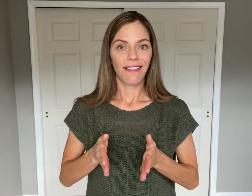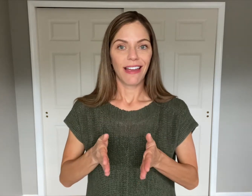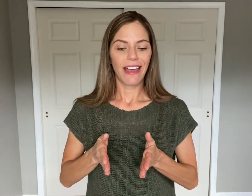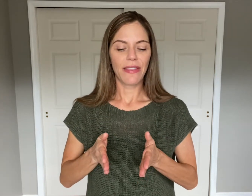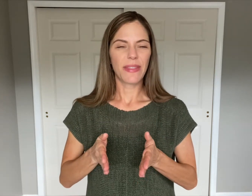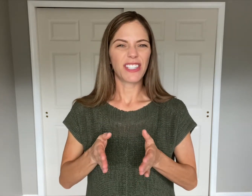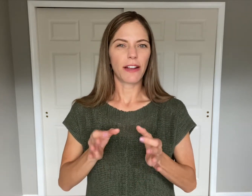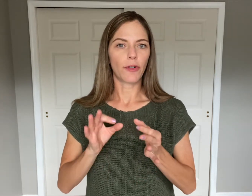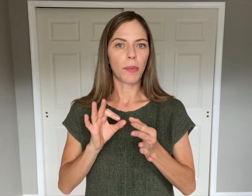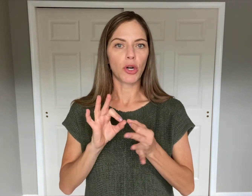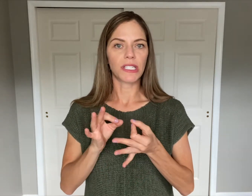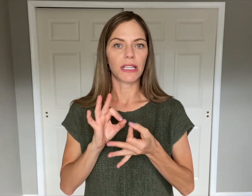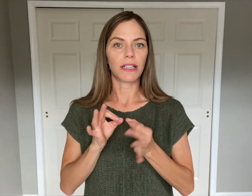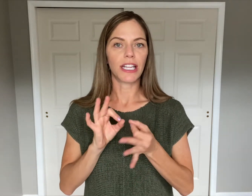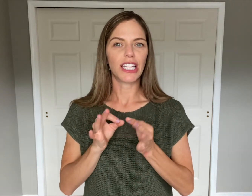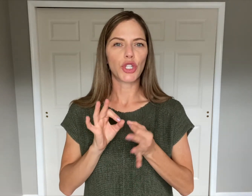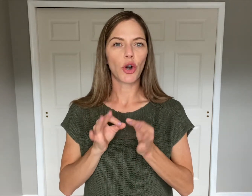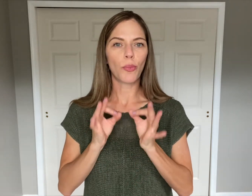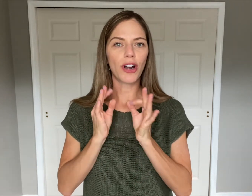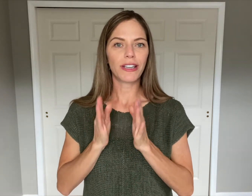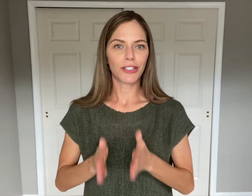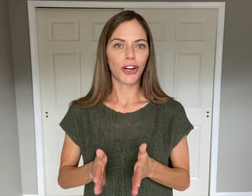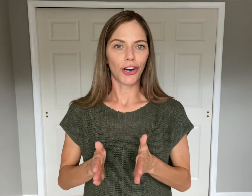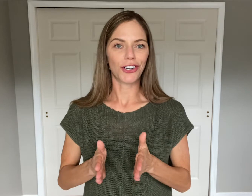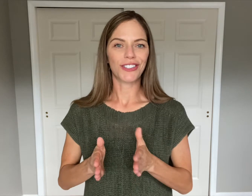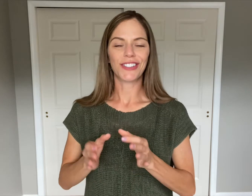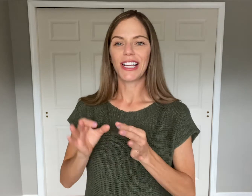and then the sign for person. Interpre - ter